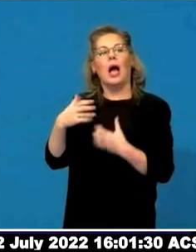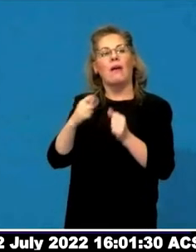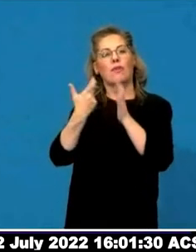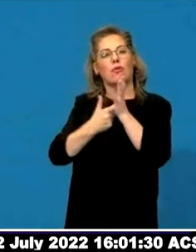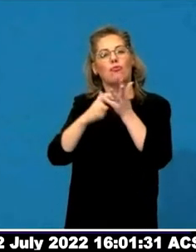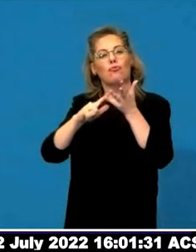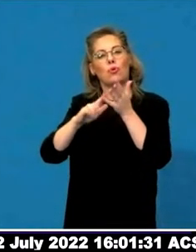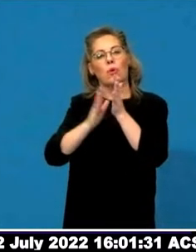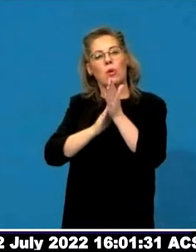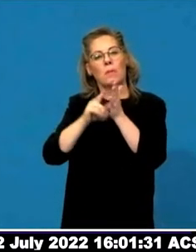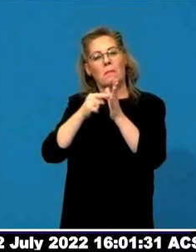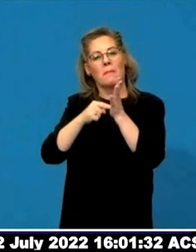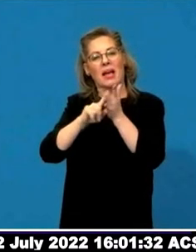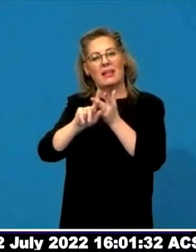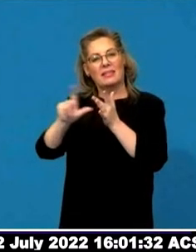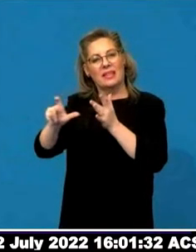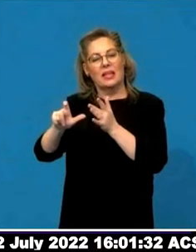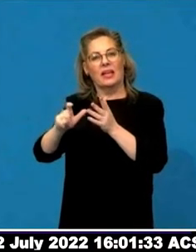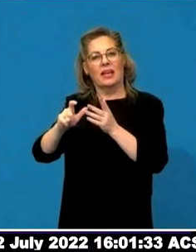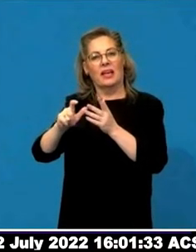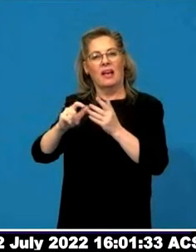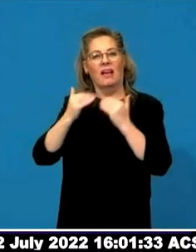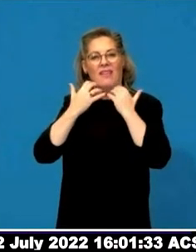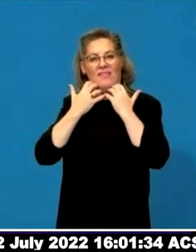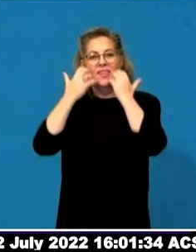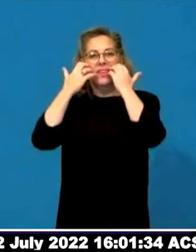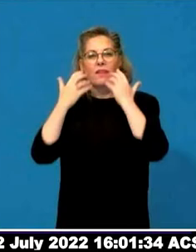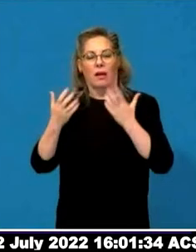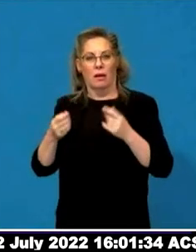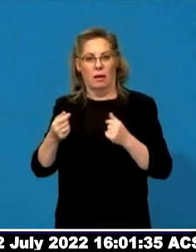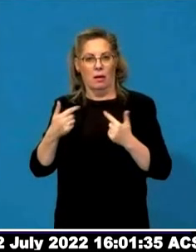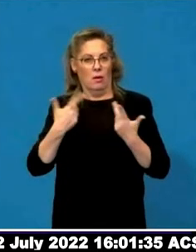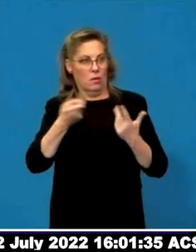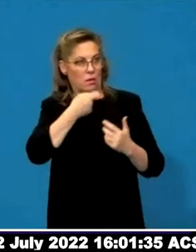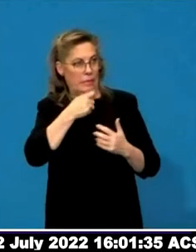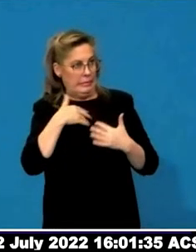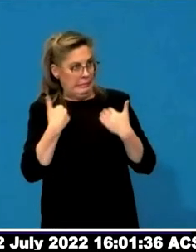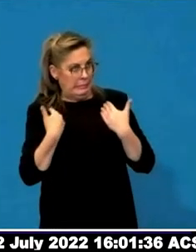And back then, I didn't know anything about rheumatic fever, how - yeah.